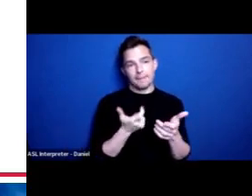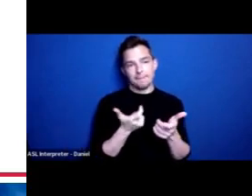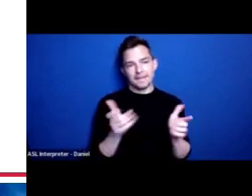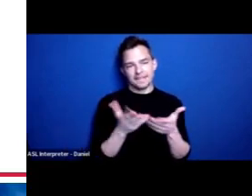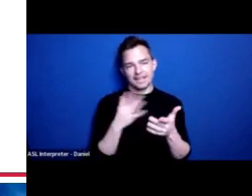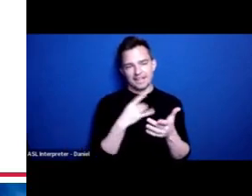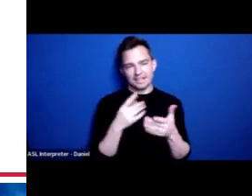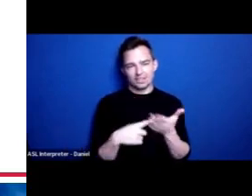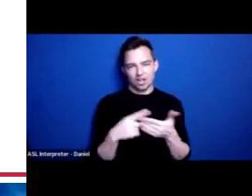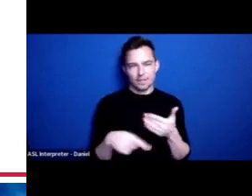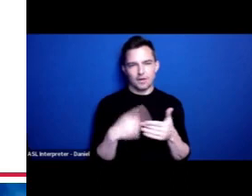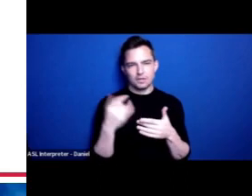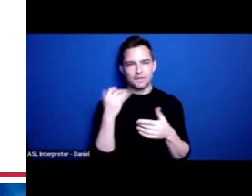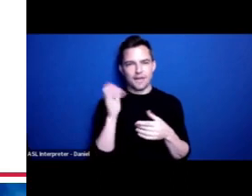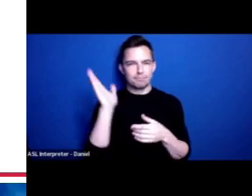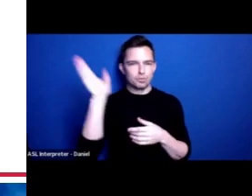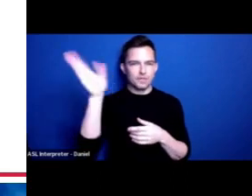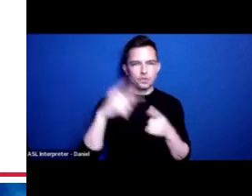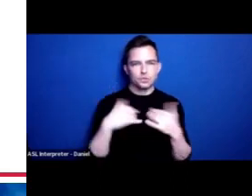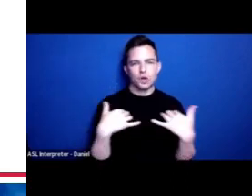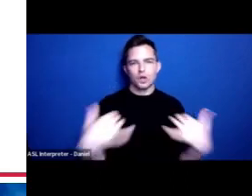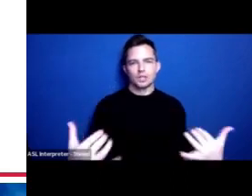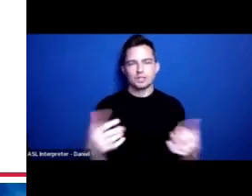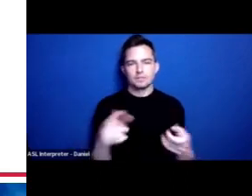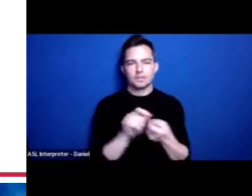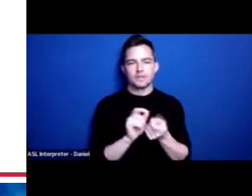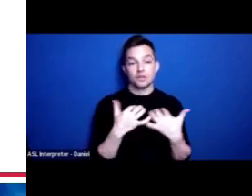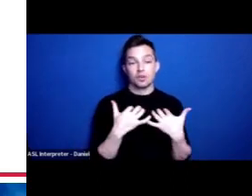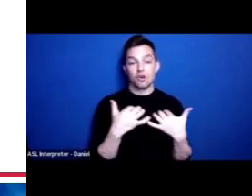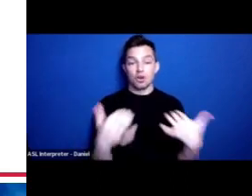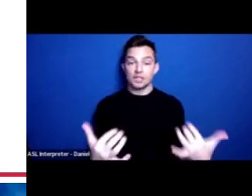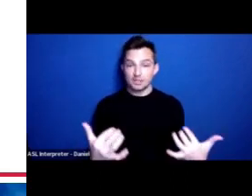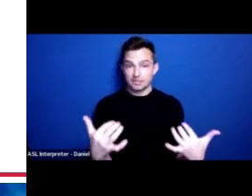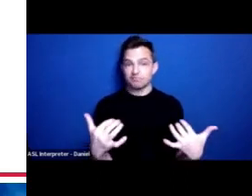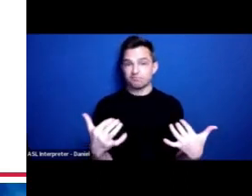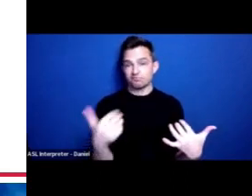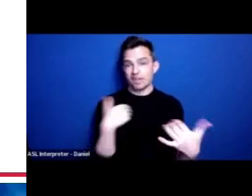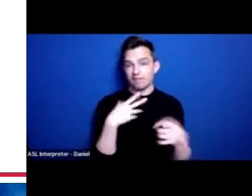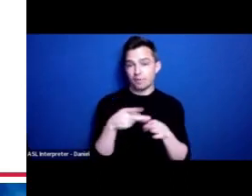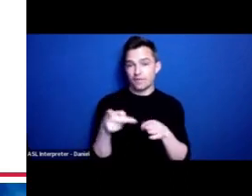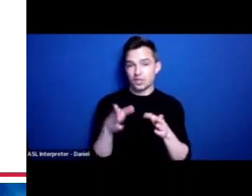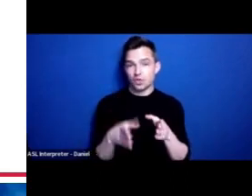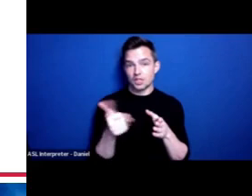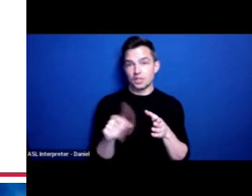I'm, whenever I get to present to an audience, especially an audience that has any professionals in it, or any people that can impact